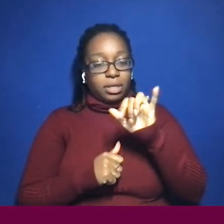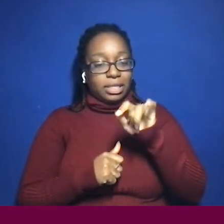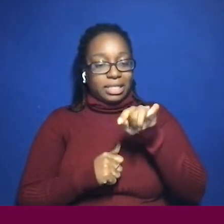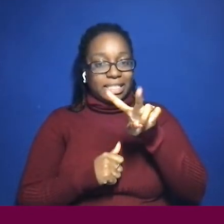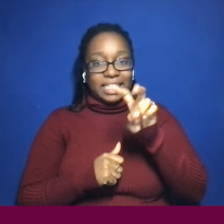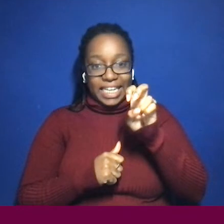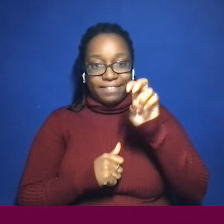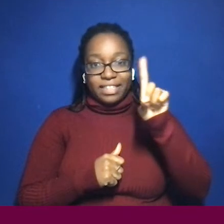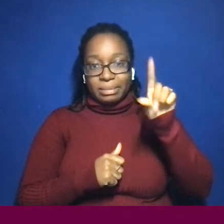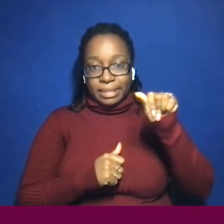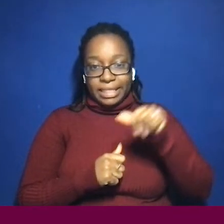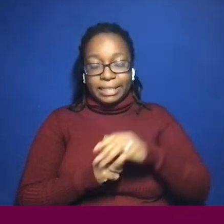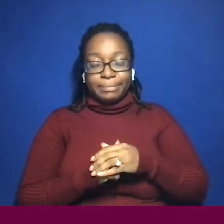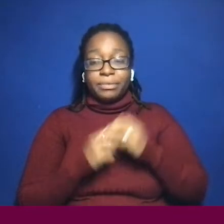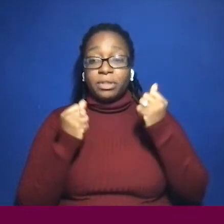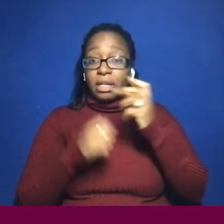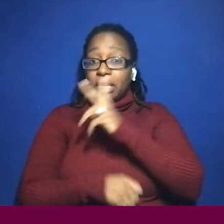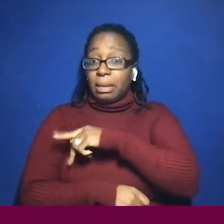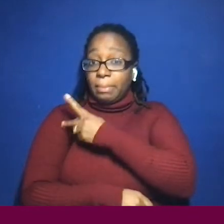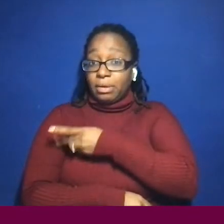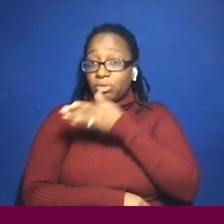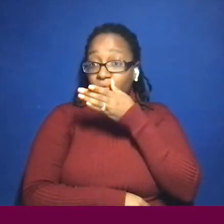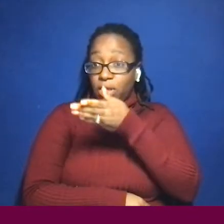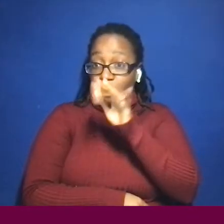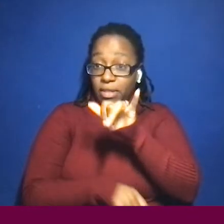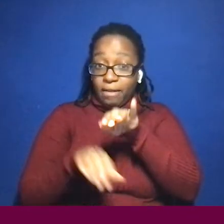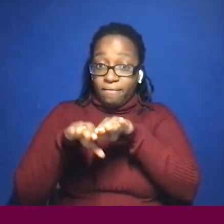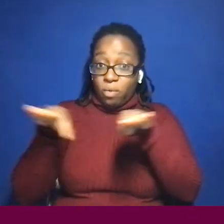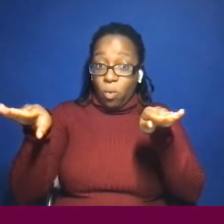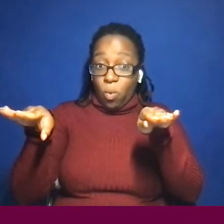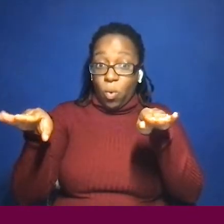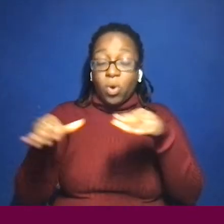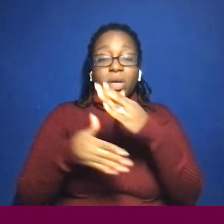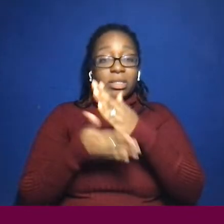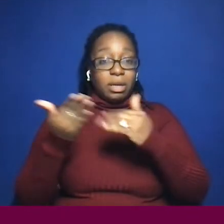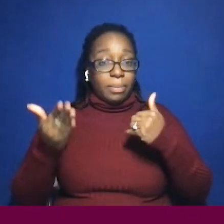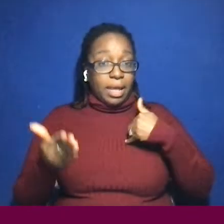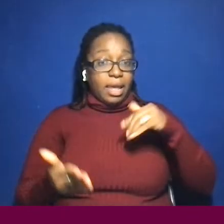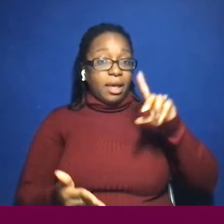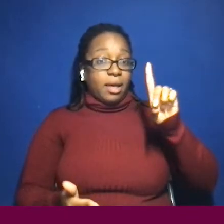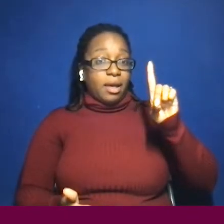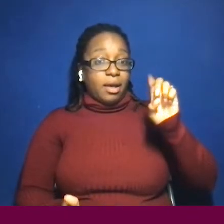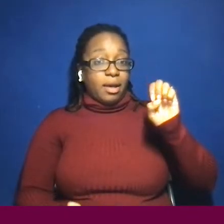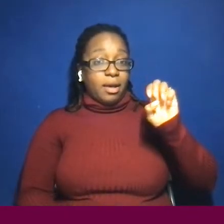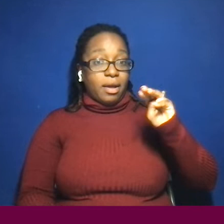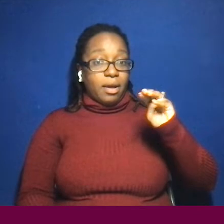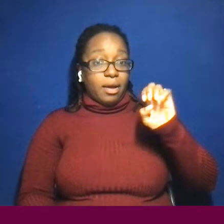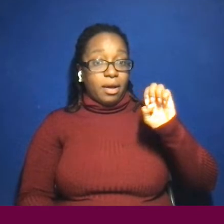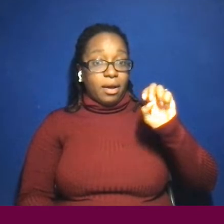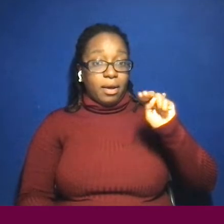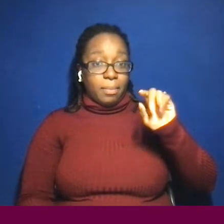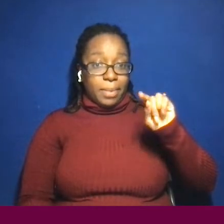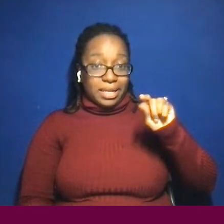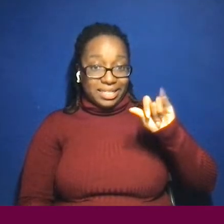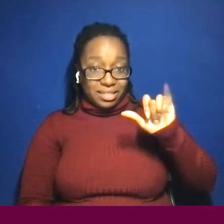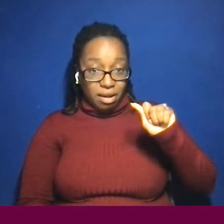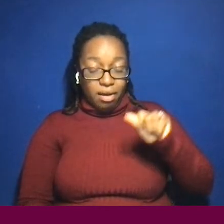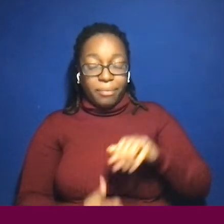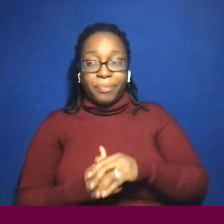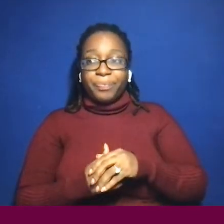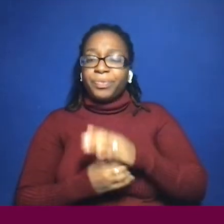of the patients on this floor, some of them had dementia and some of them, because of their nature